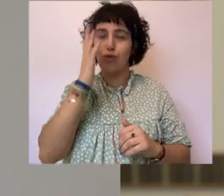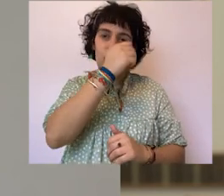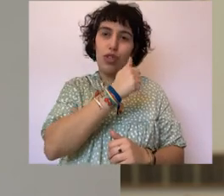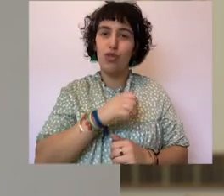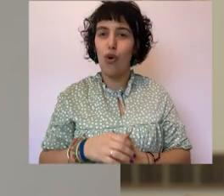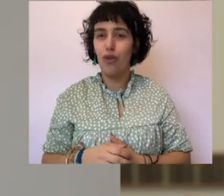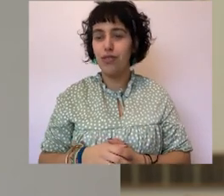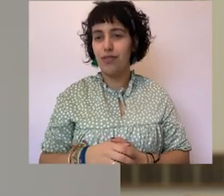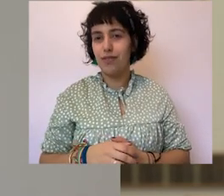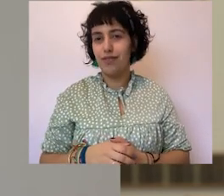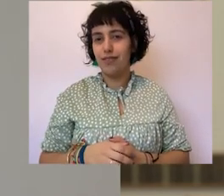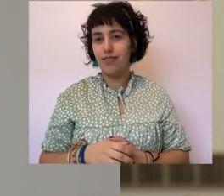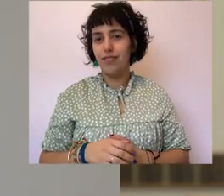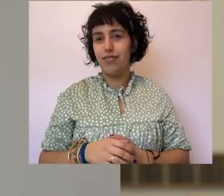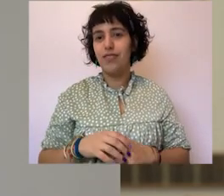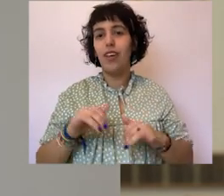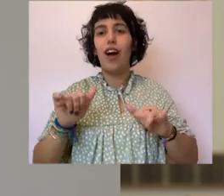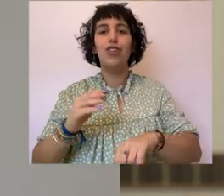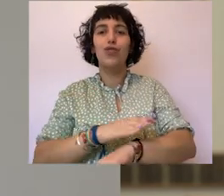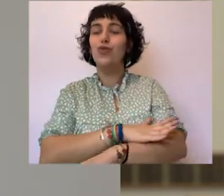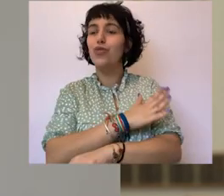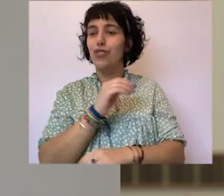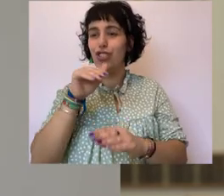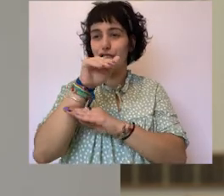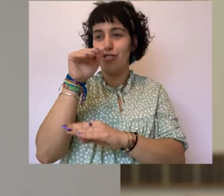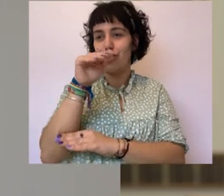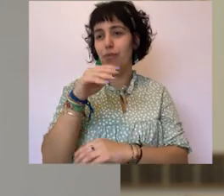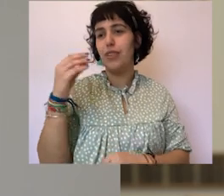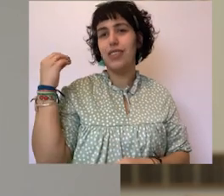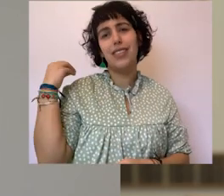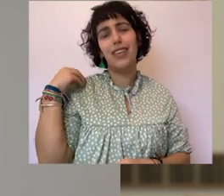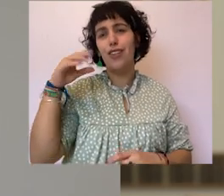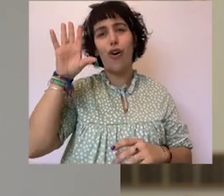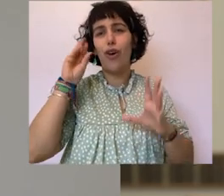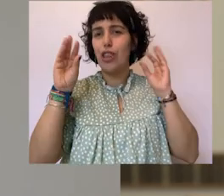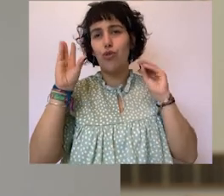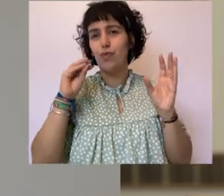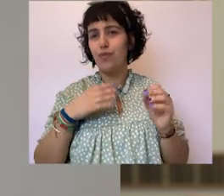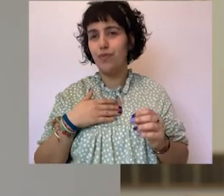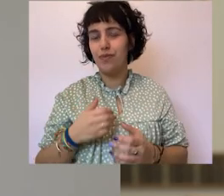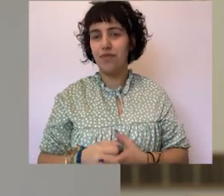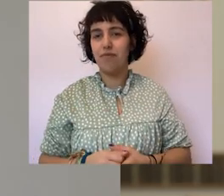He looks like this. You are just learning. I wish I had learned this before, but over time.